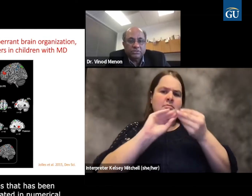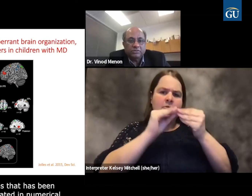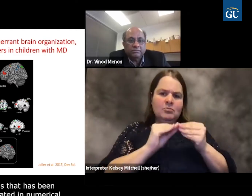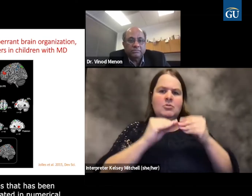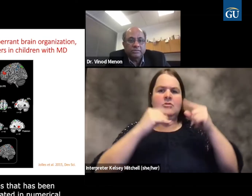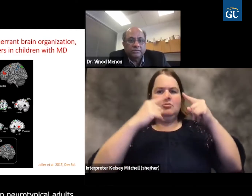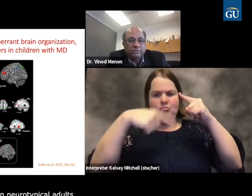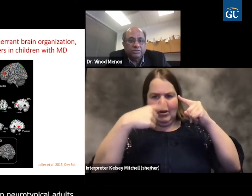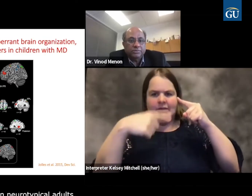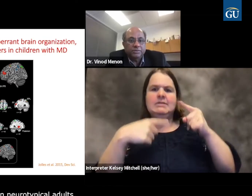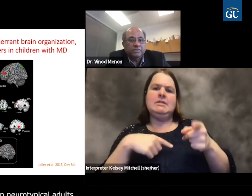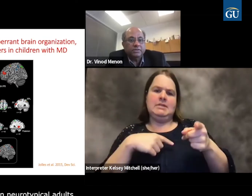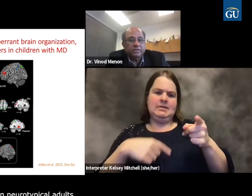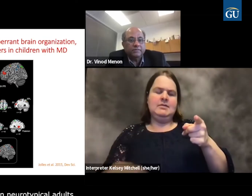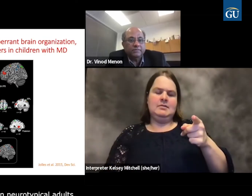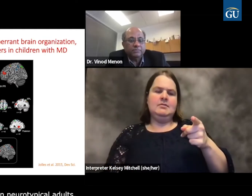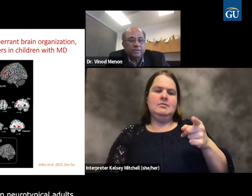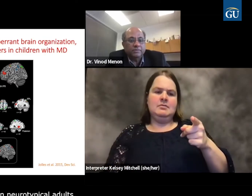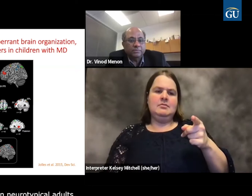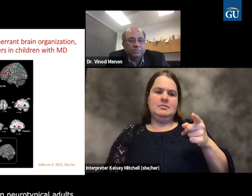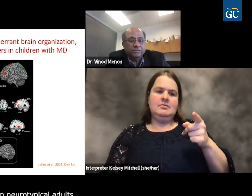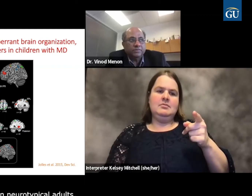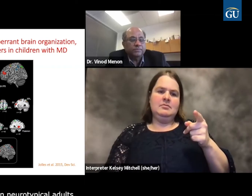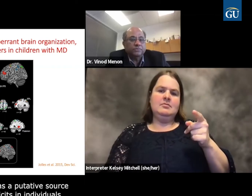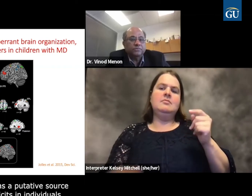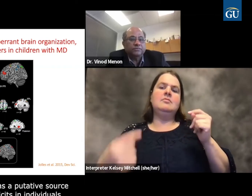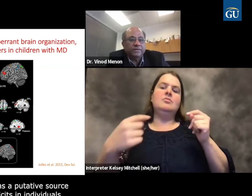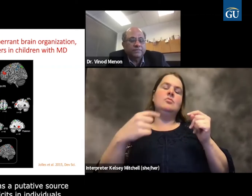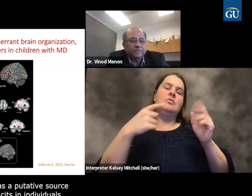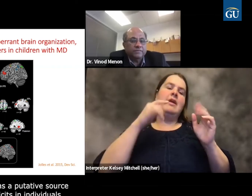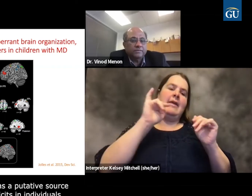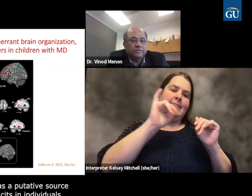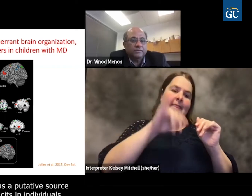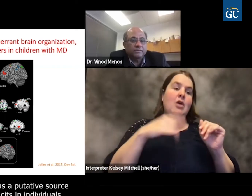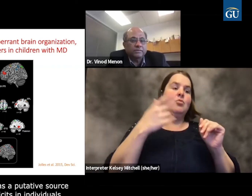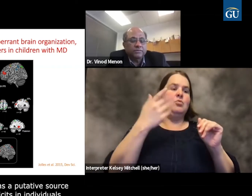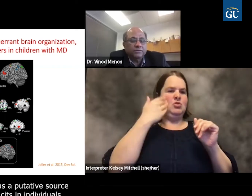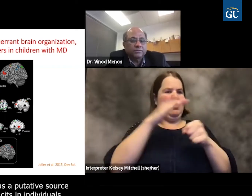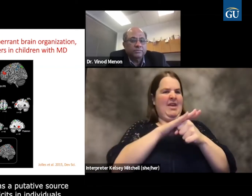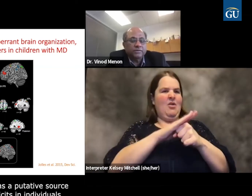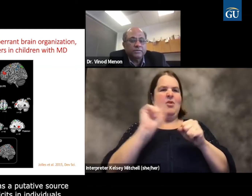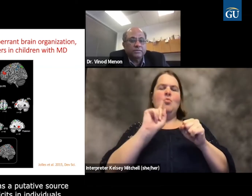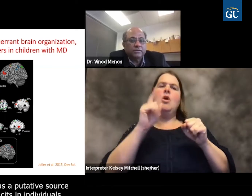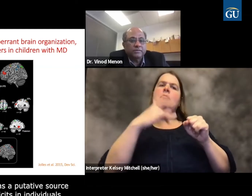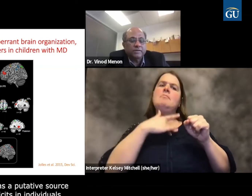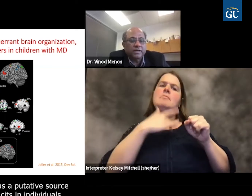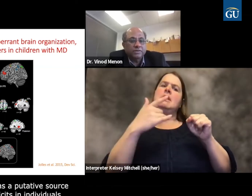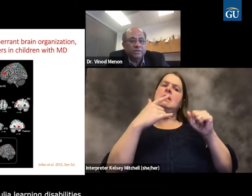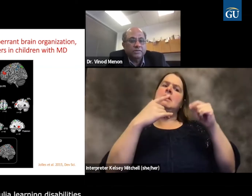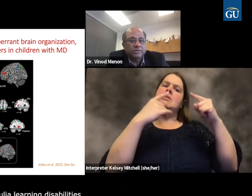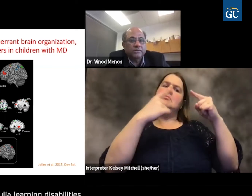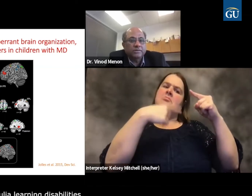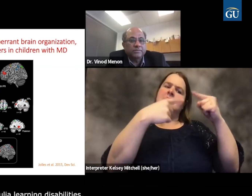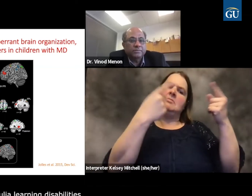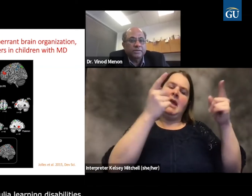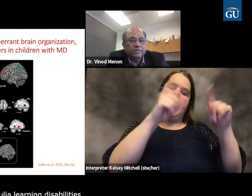numerical cognition and neurotypical adults as well as a putative source of